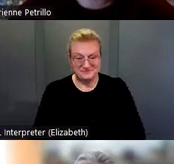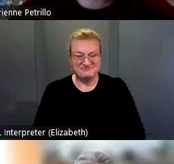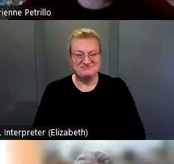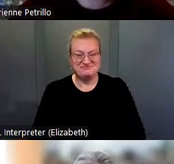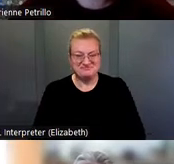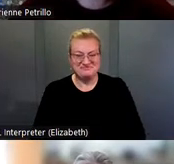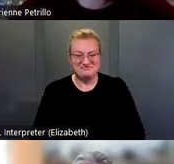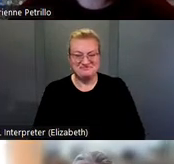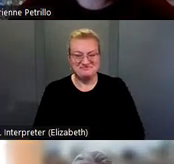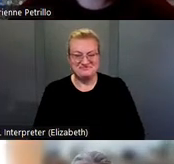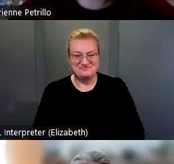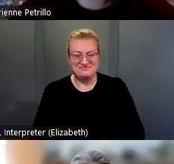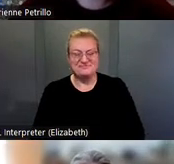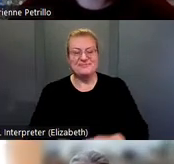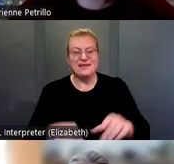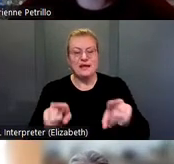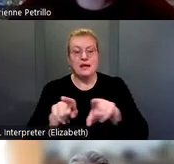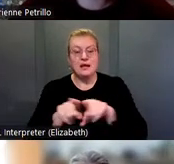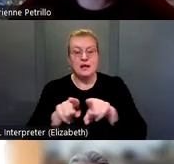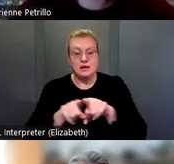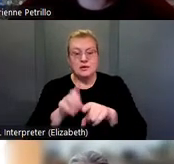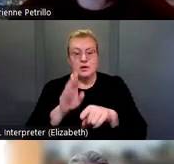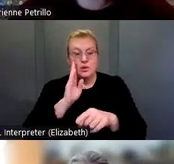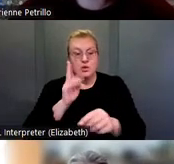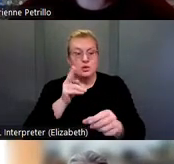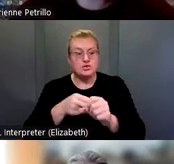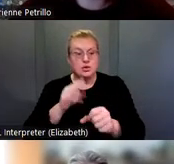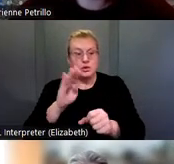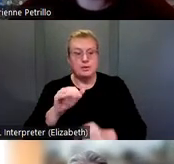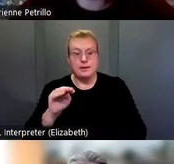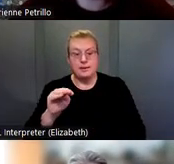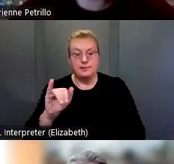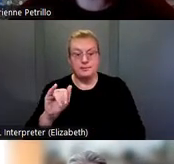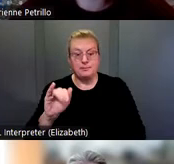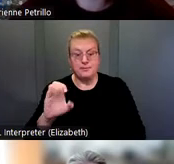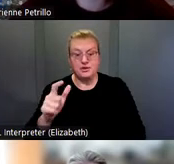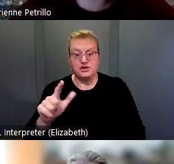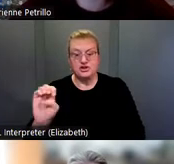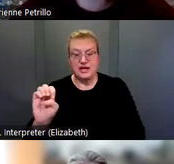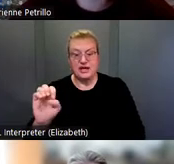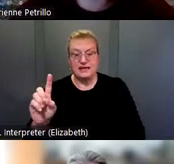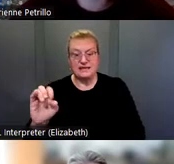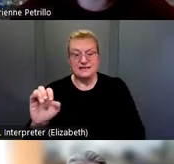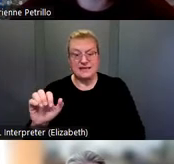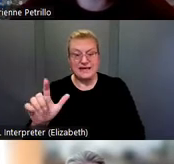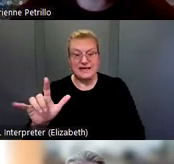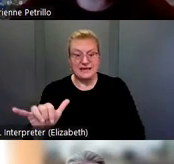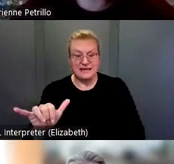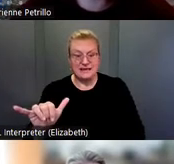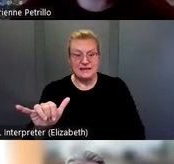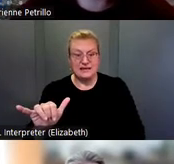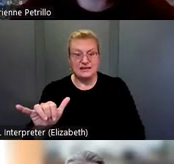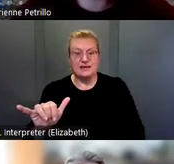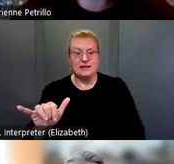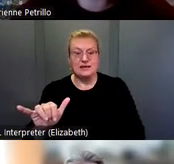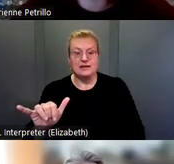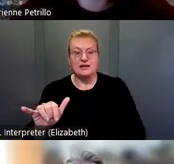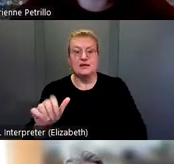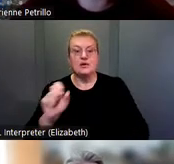And we are also going to be joined by Michelle Daly who has been working with the New England team for the past several months,